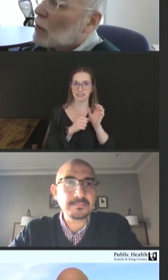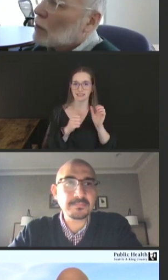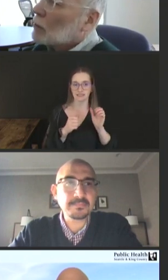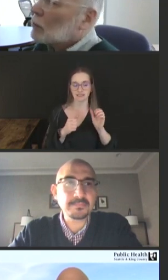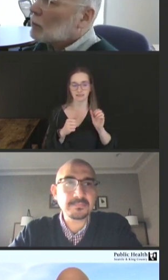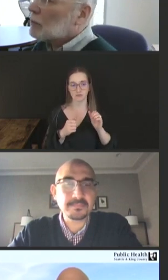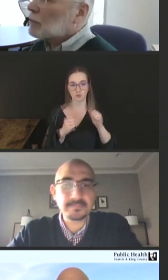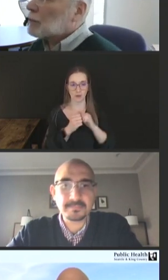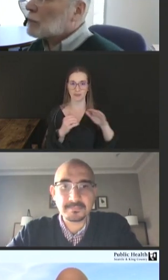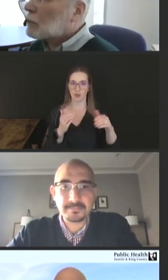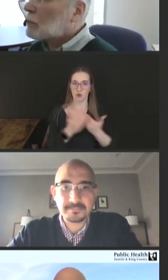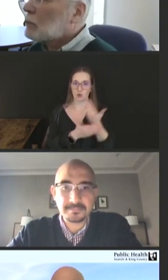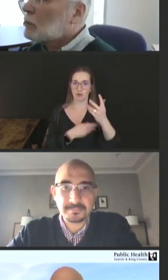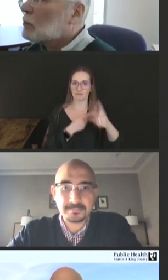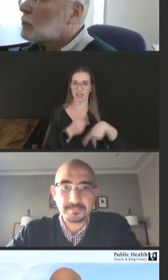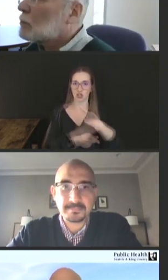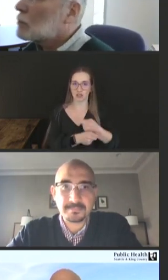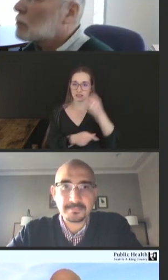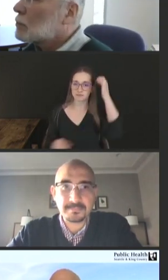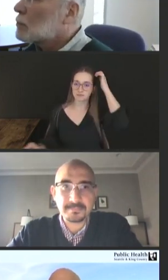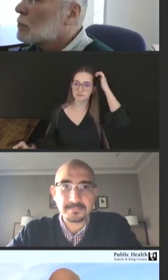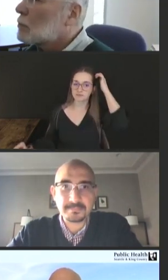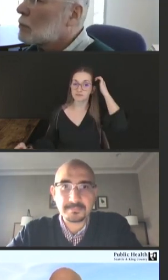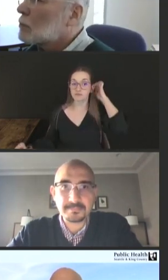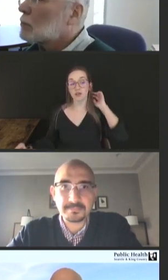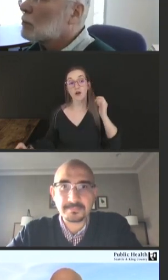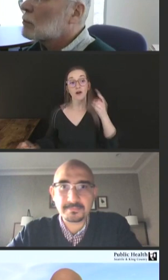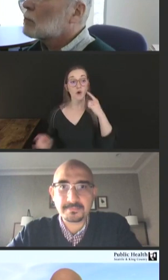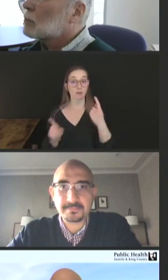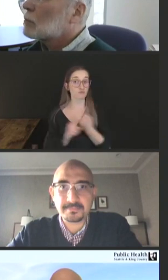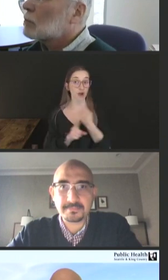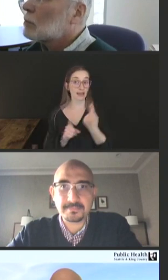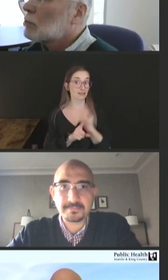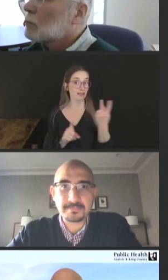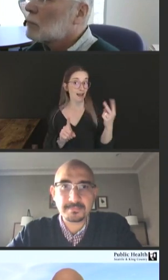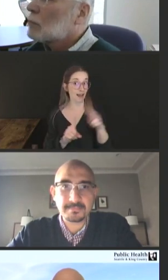In terms of practical applications, I think there's an urgent need to have